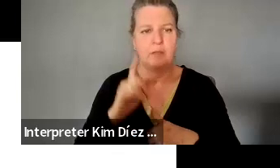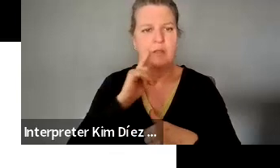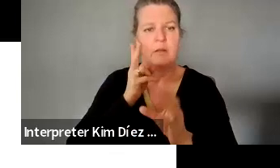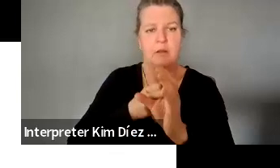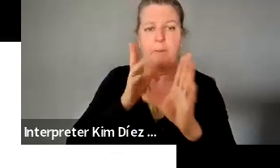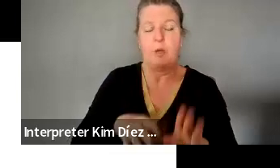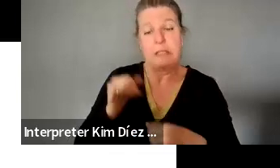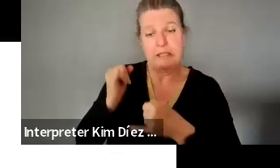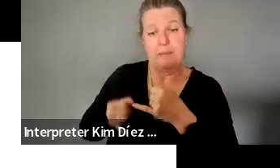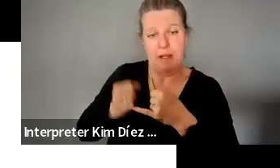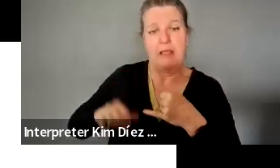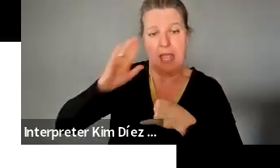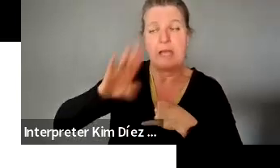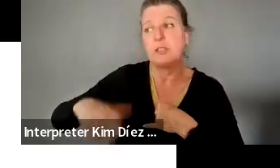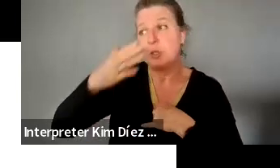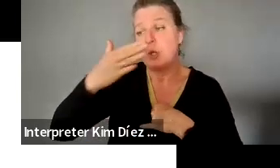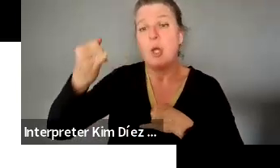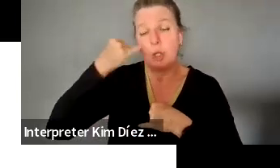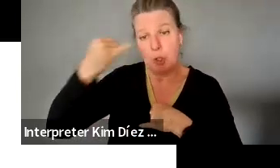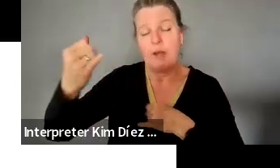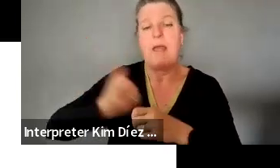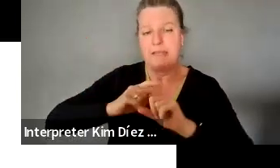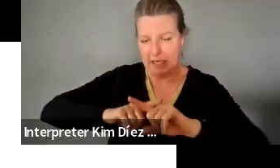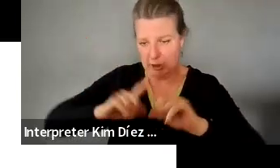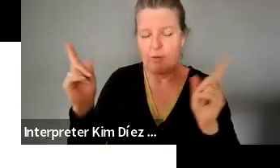so we know that was a good idea to get a different term. So thank you all.